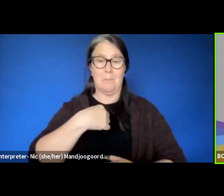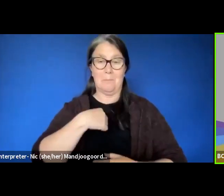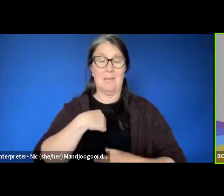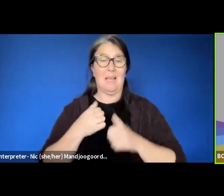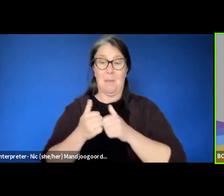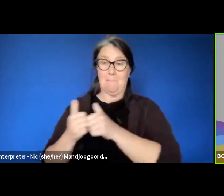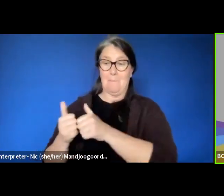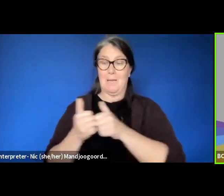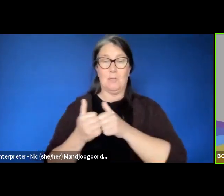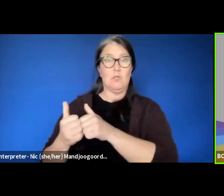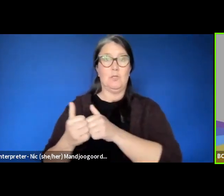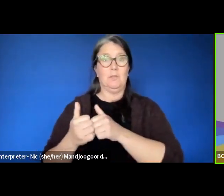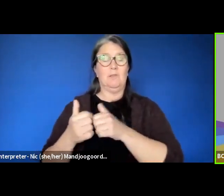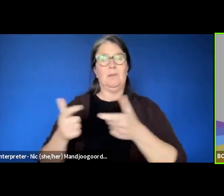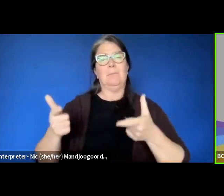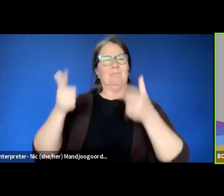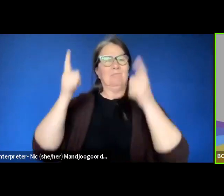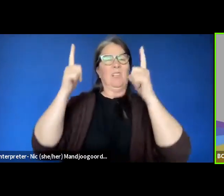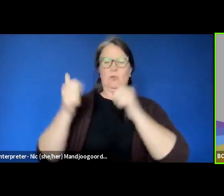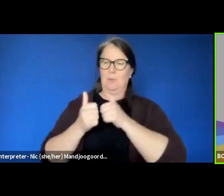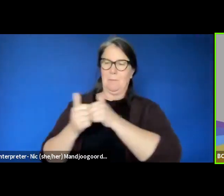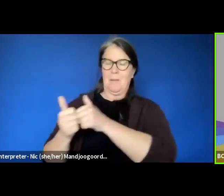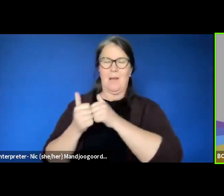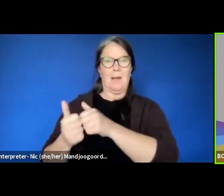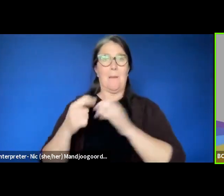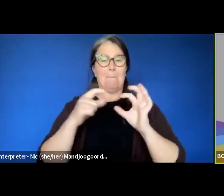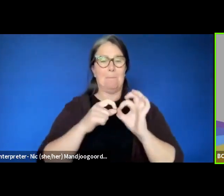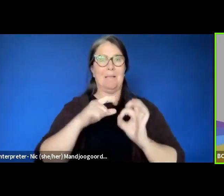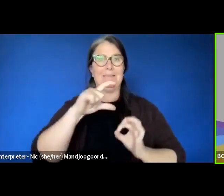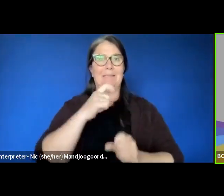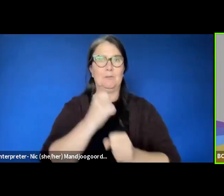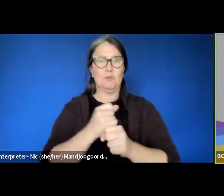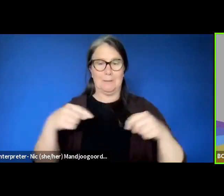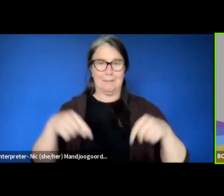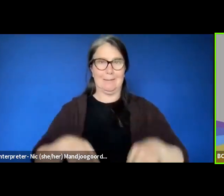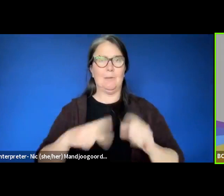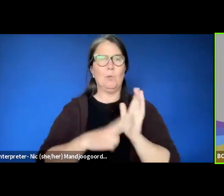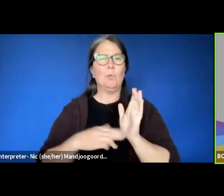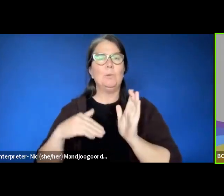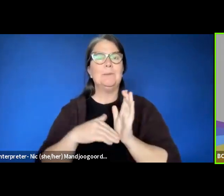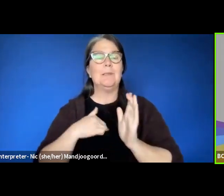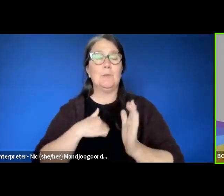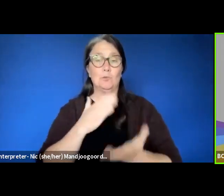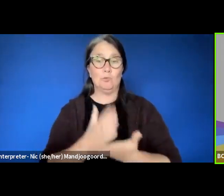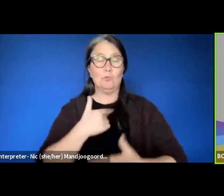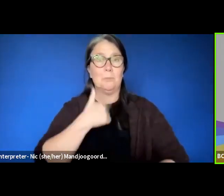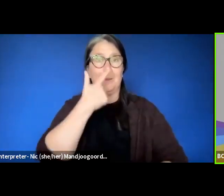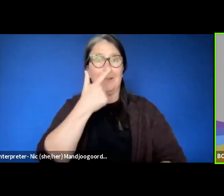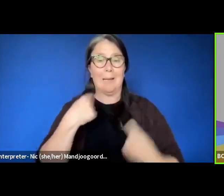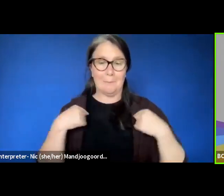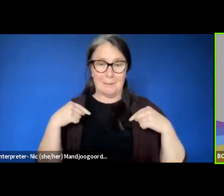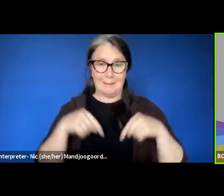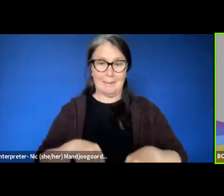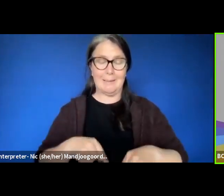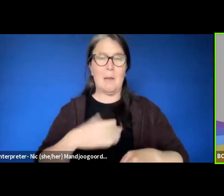partner for. r BCG in Australia and music for BCG in Australia and New Zealand. And while it's a real privilege. ge to be here tonight we're going to